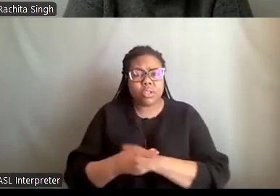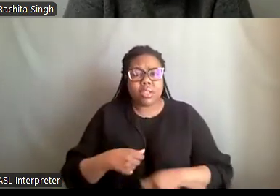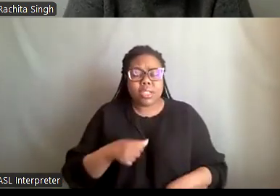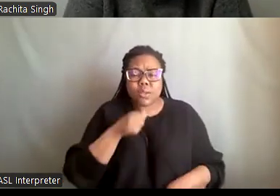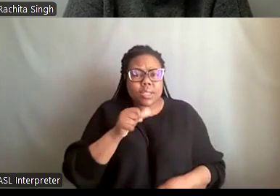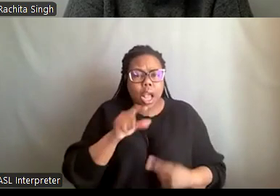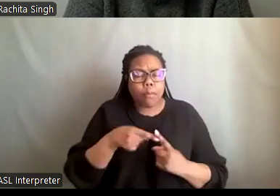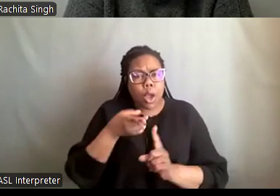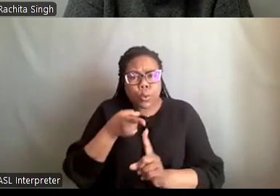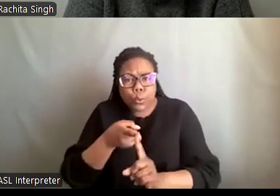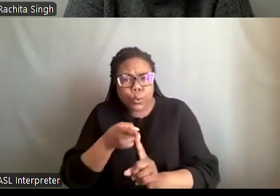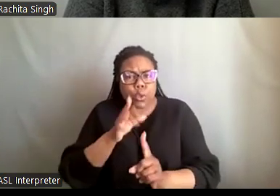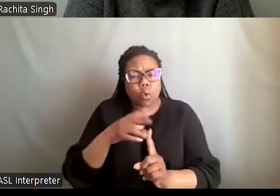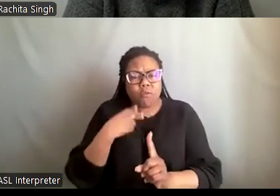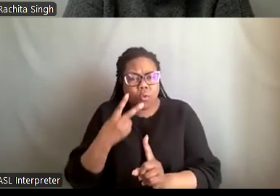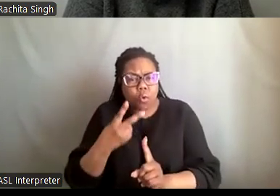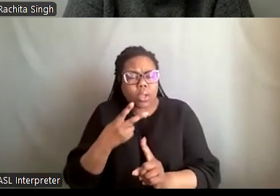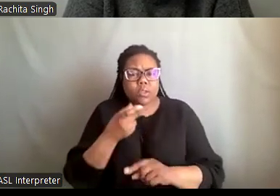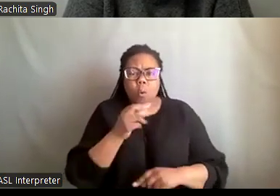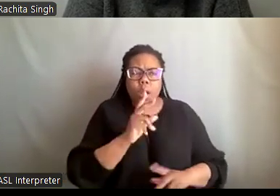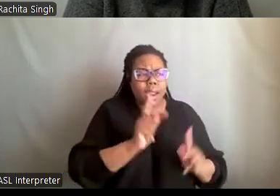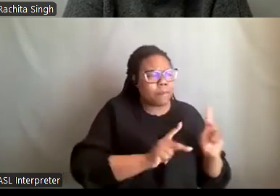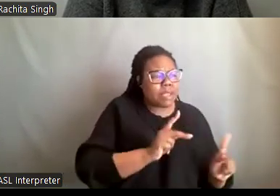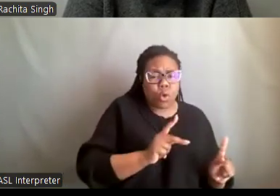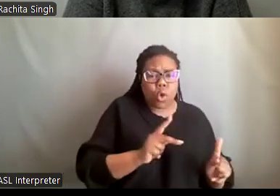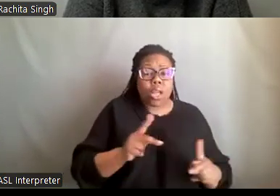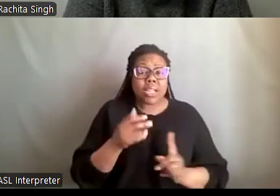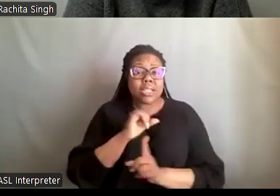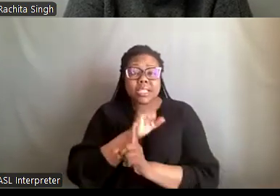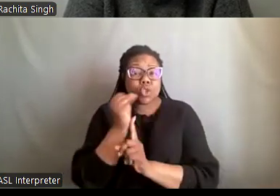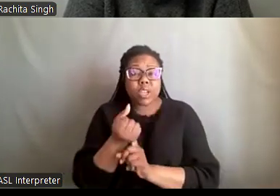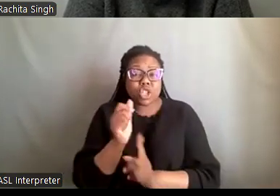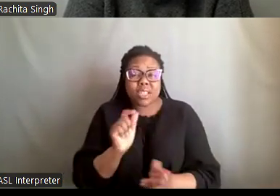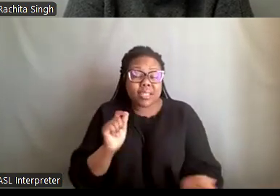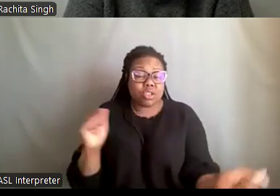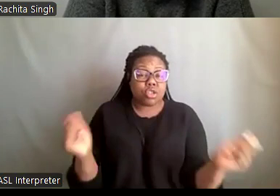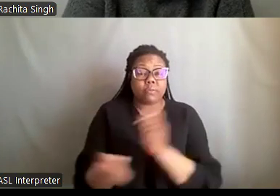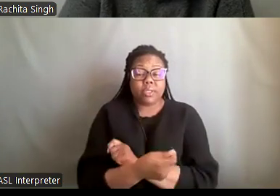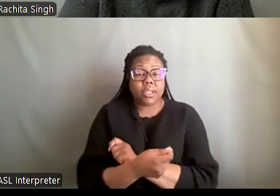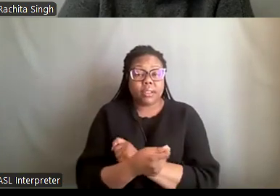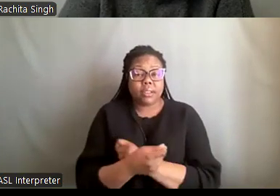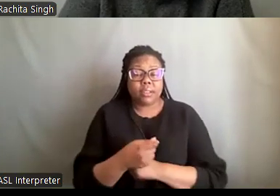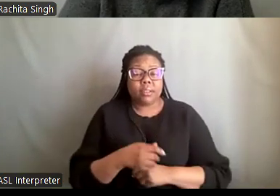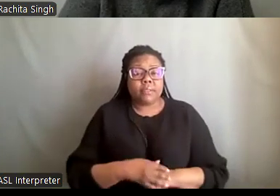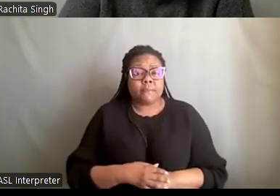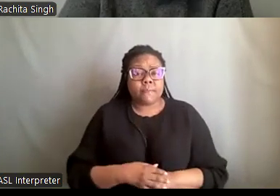it's not whether or not you can't step out and that your voice doesn't matter. It really is that it's a very different kind of situation right now. And I think